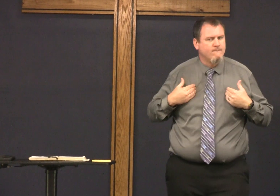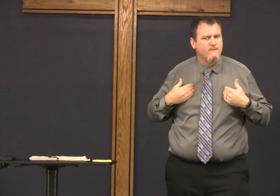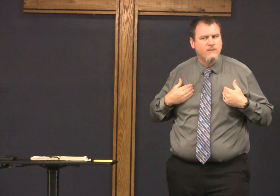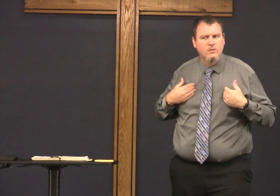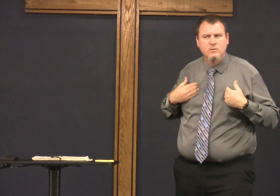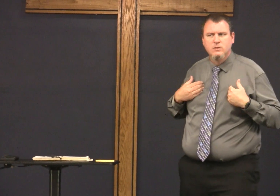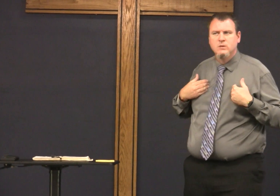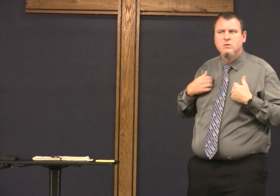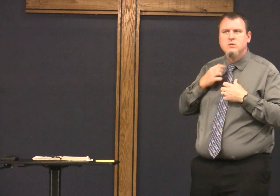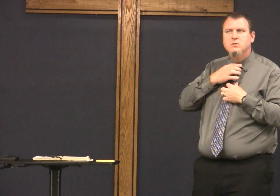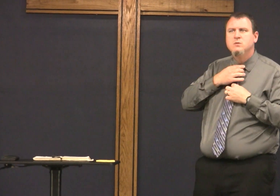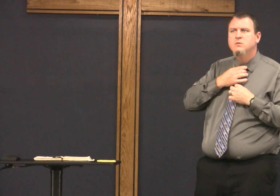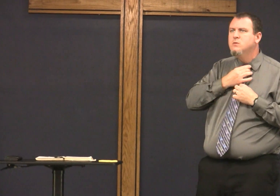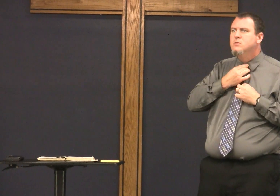how much power can Jesus have